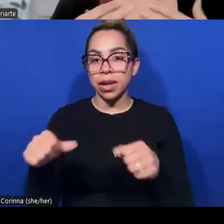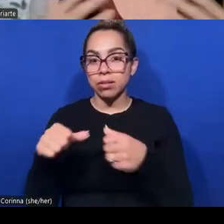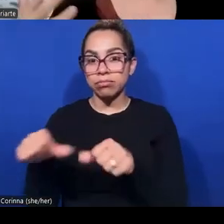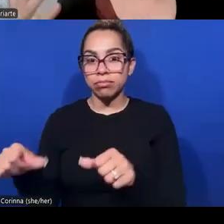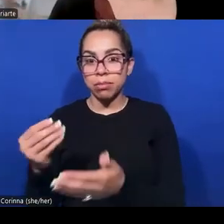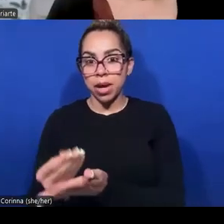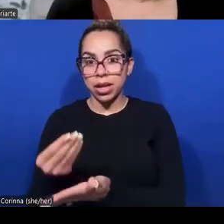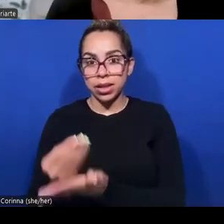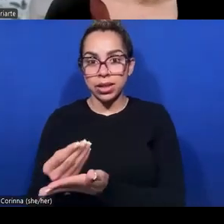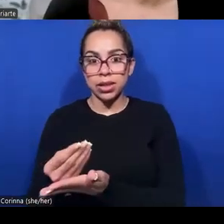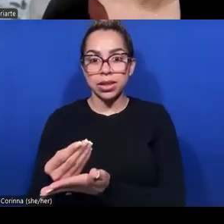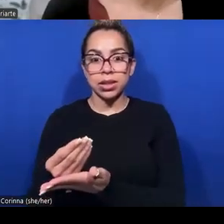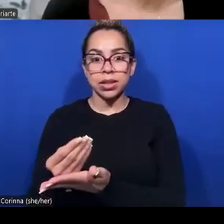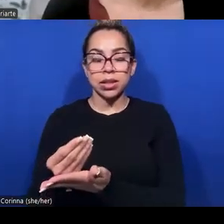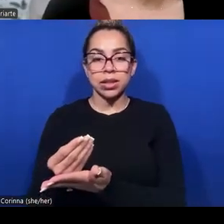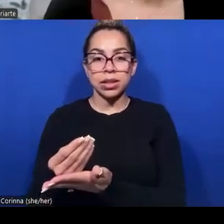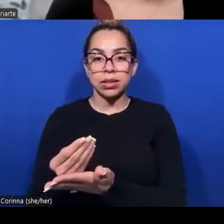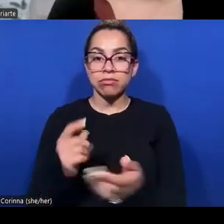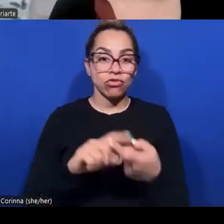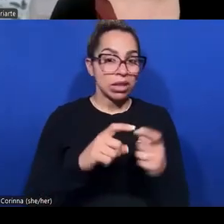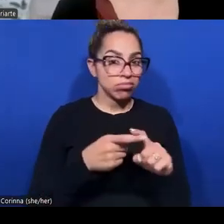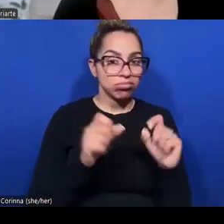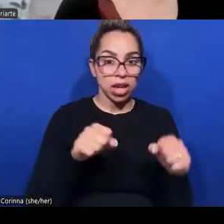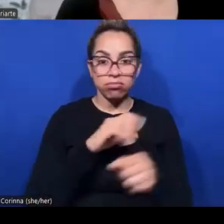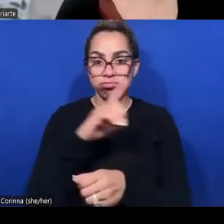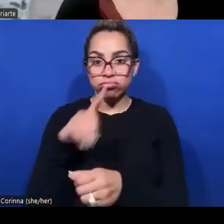Friends. Strangers can put money into my CalAble account.